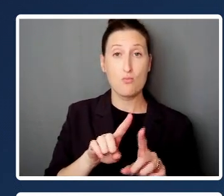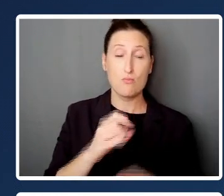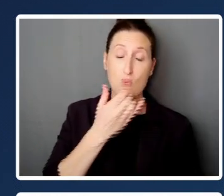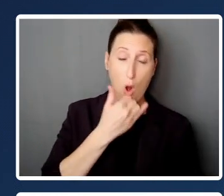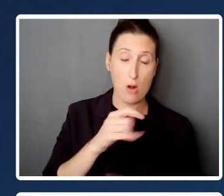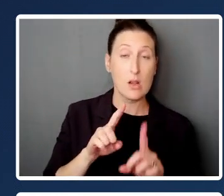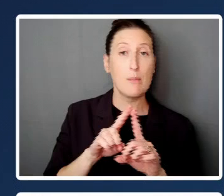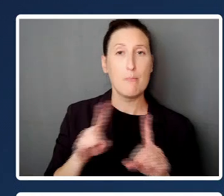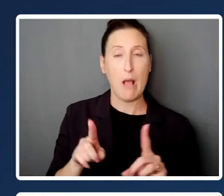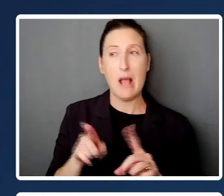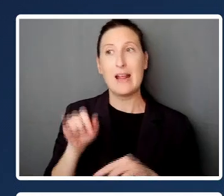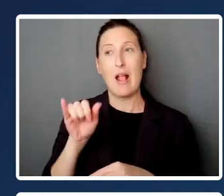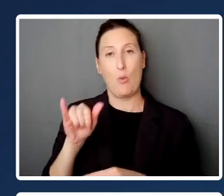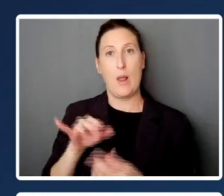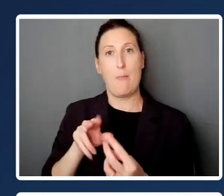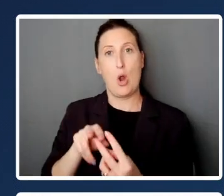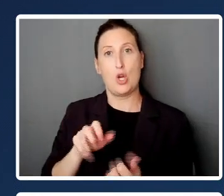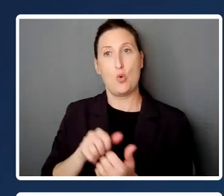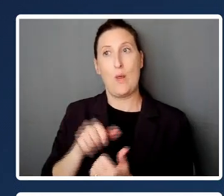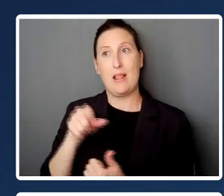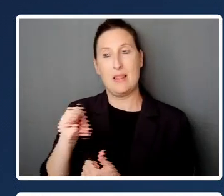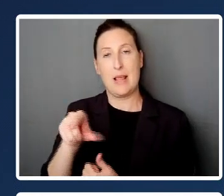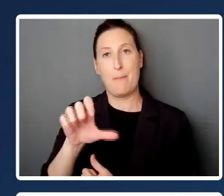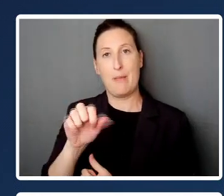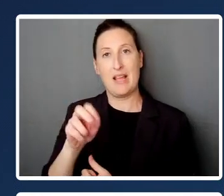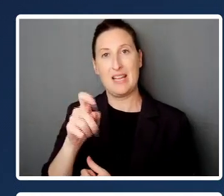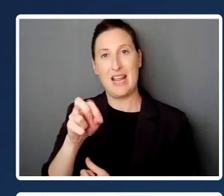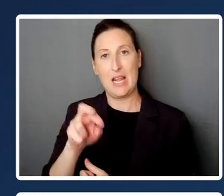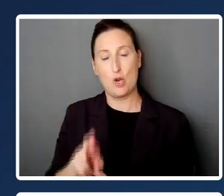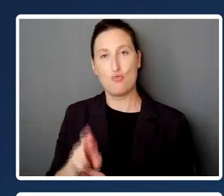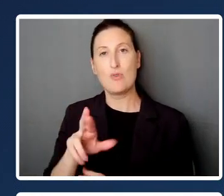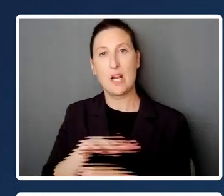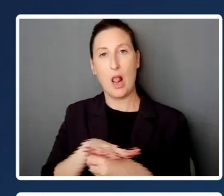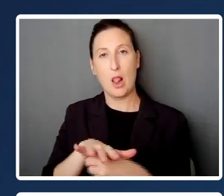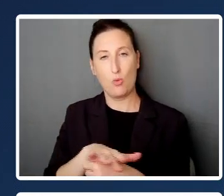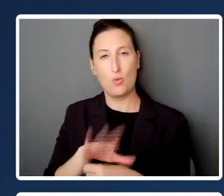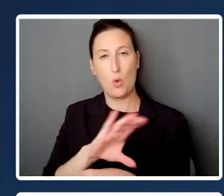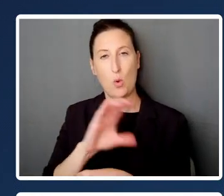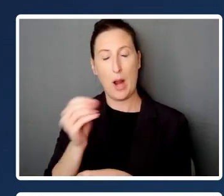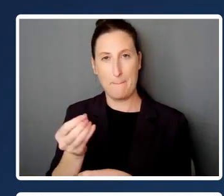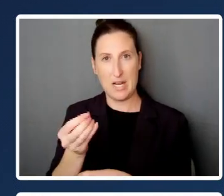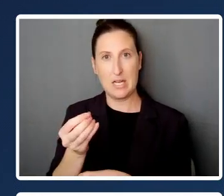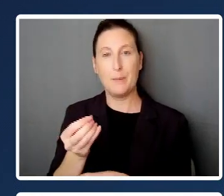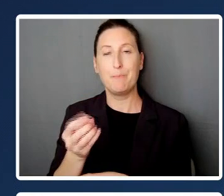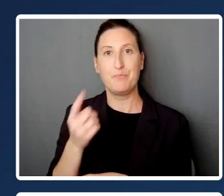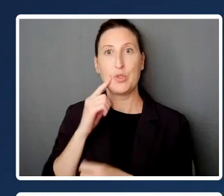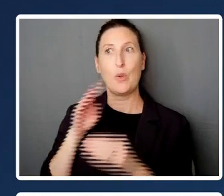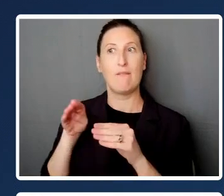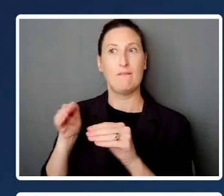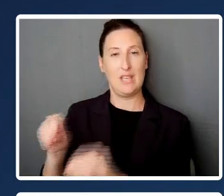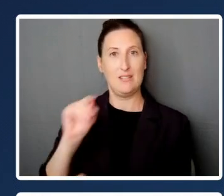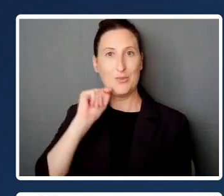eight because our first one was a cookout style from the Friends of Anacostia Park at the park.